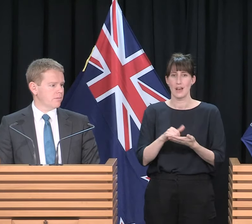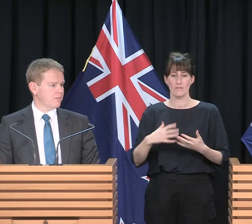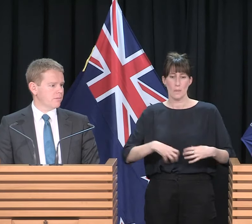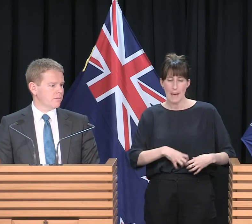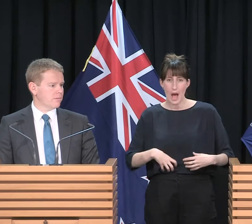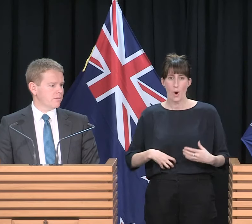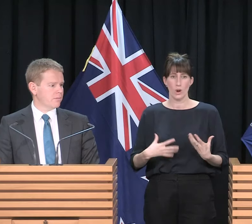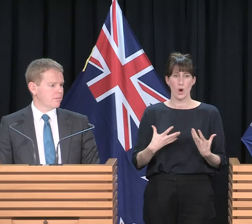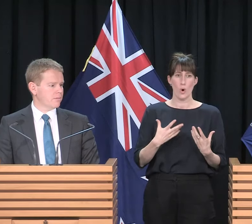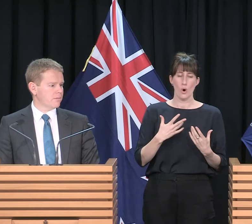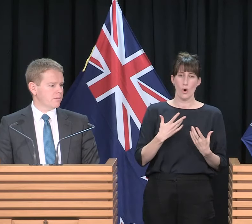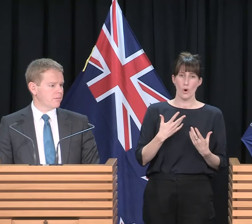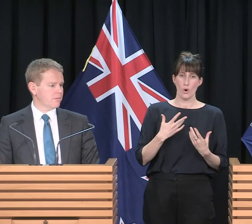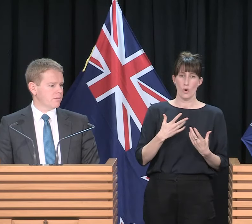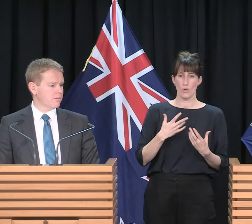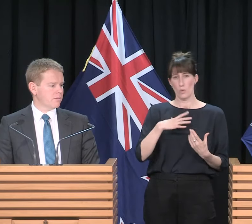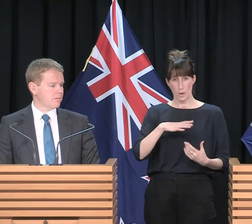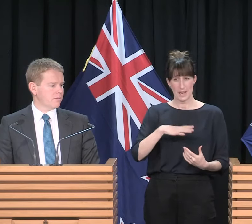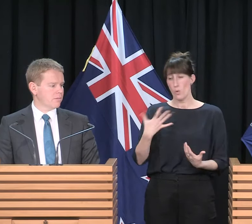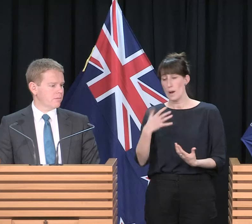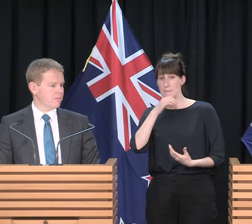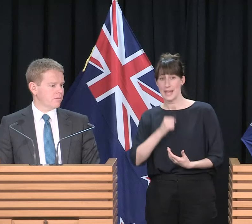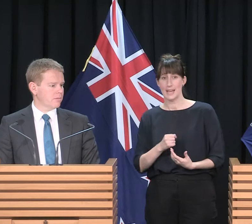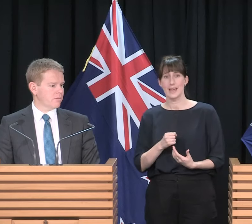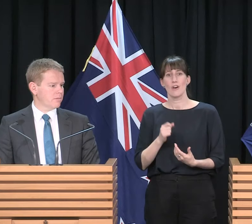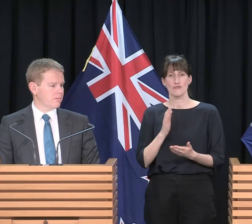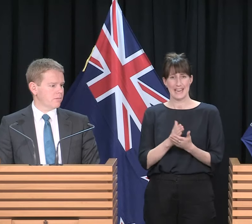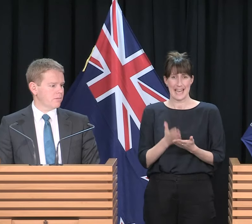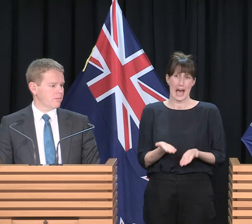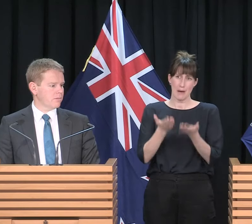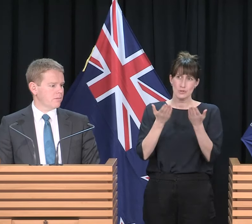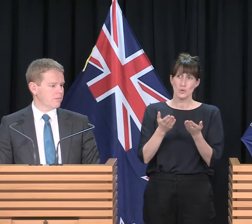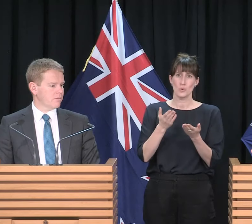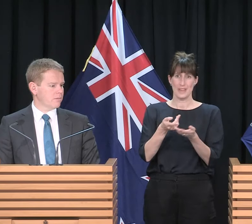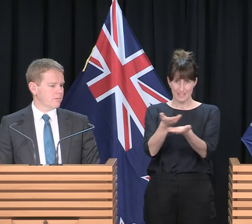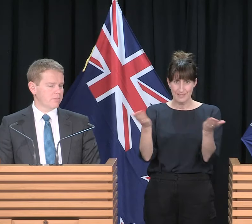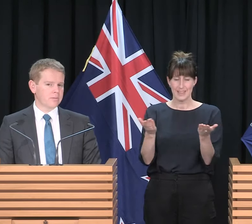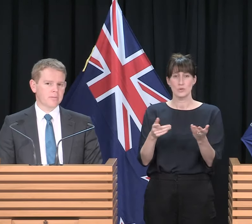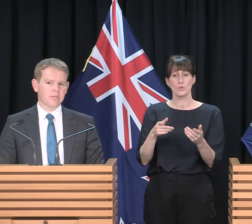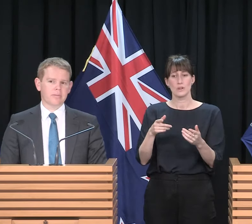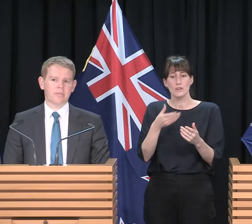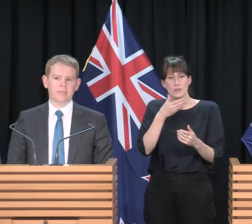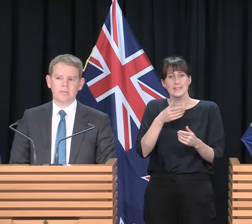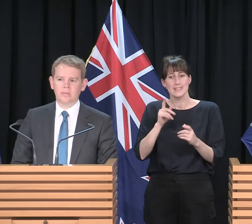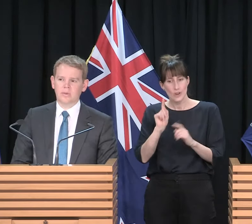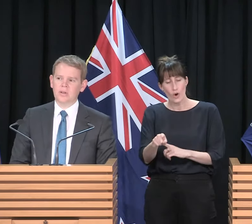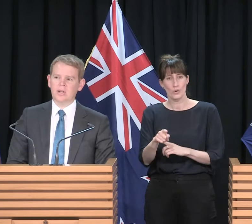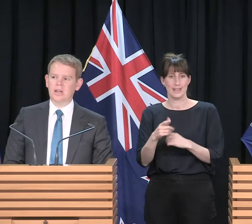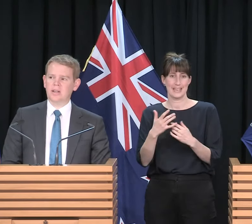others' experiences here to ensure we are less likely to join them again in having to have more dramatic controls.